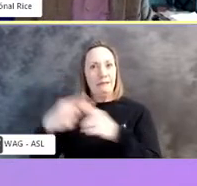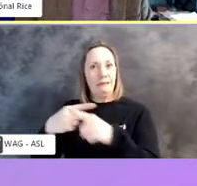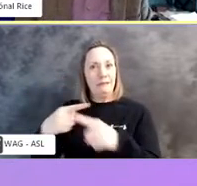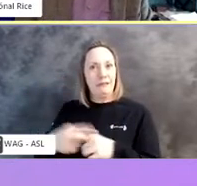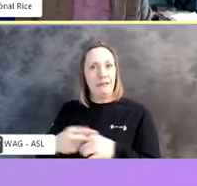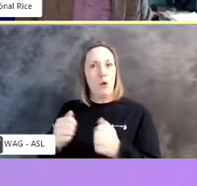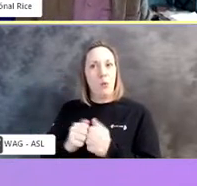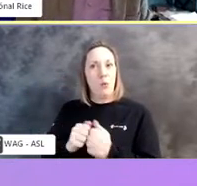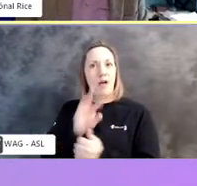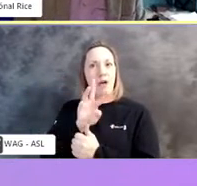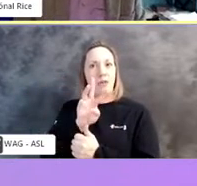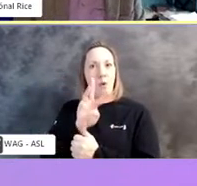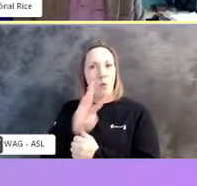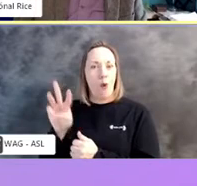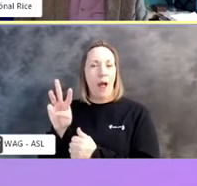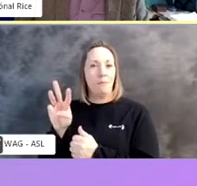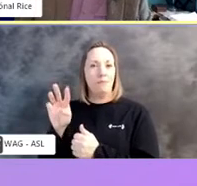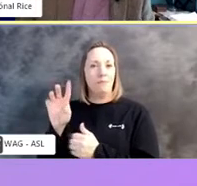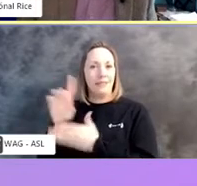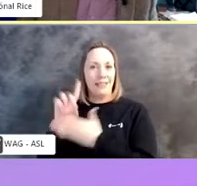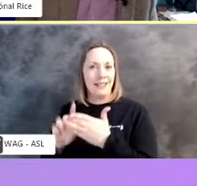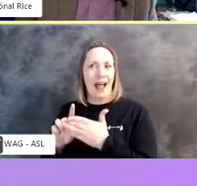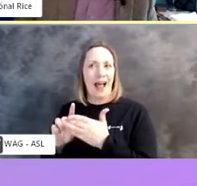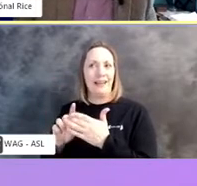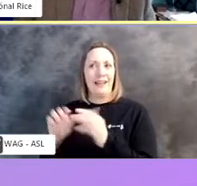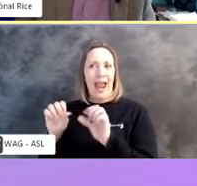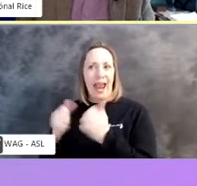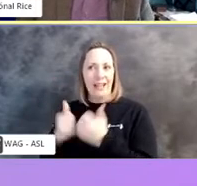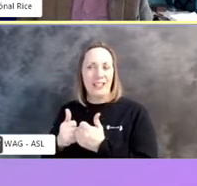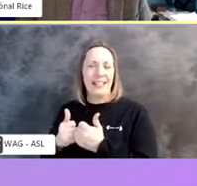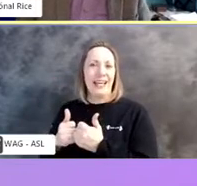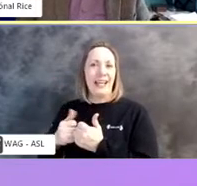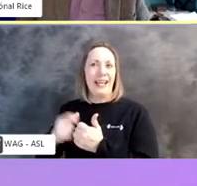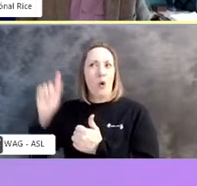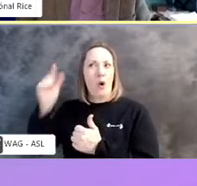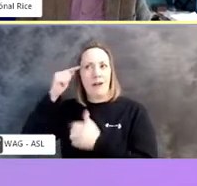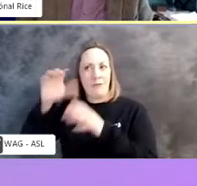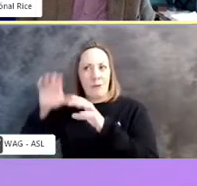expressed concern at the beginning of this as we were this producing all monitored data perhaps we